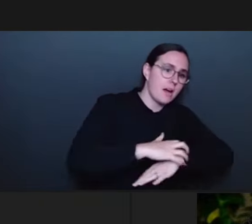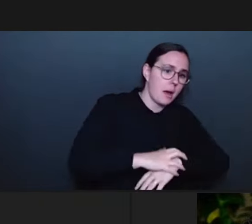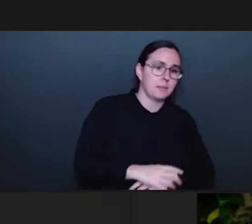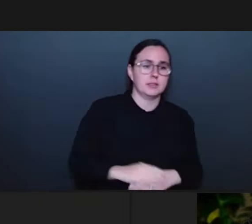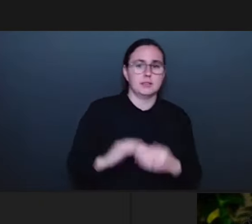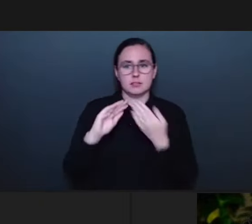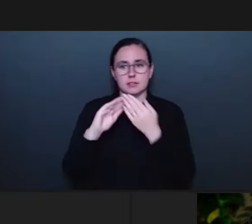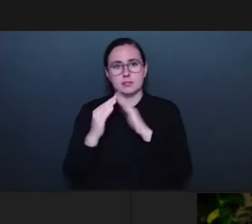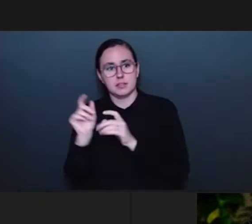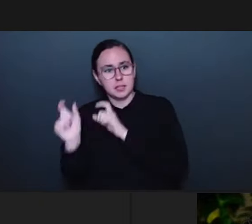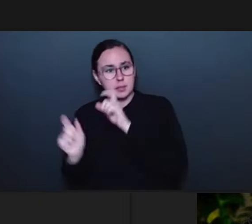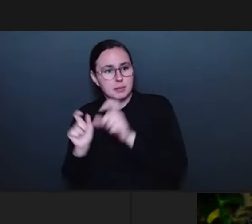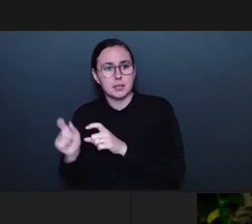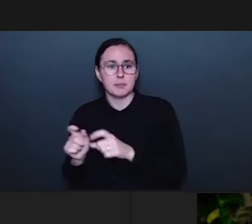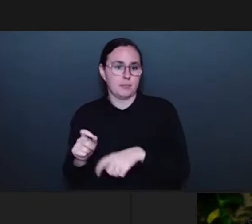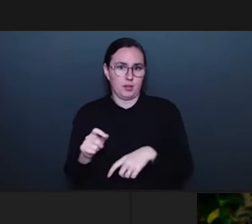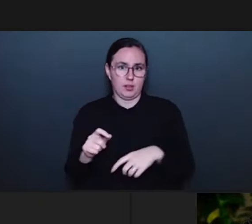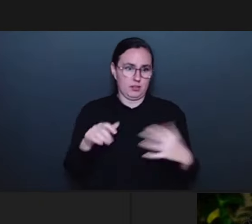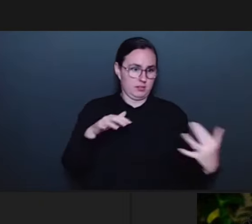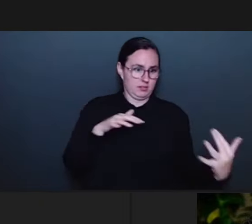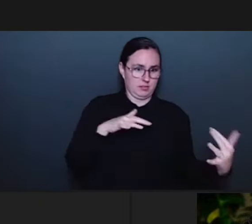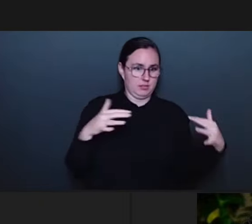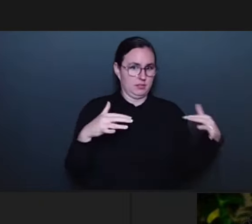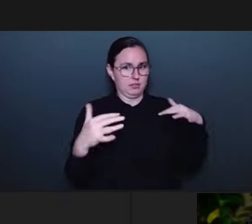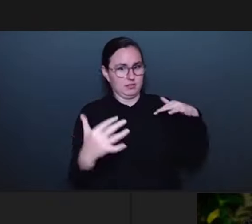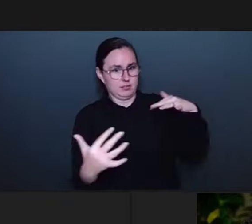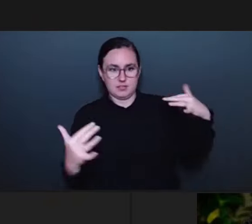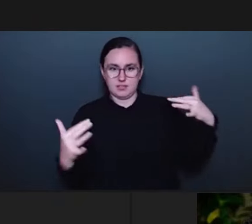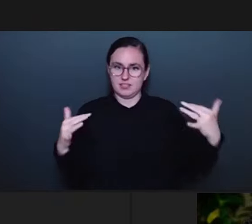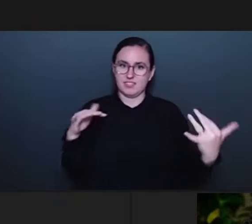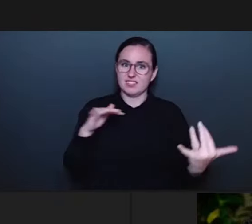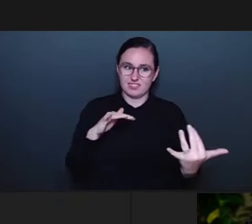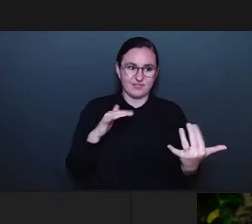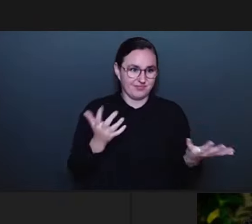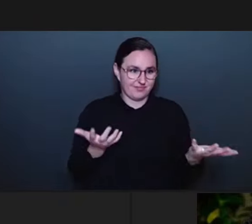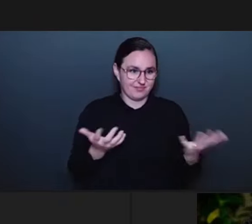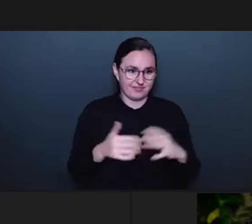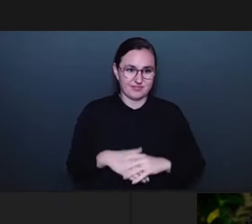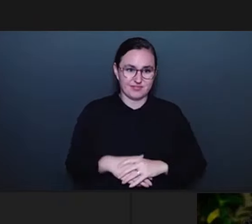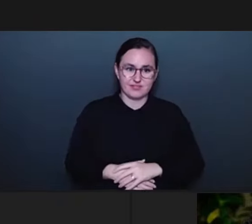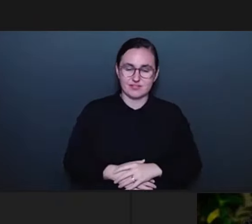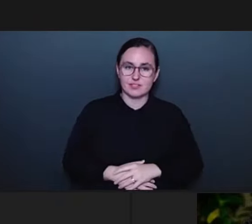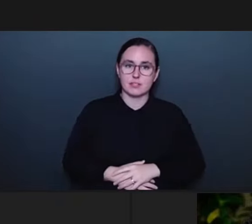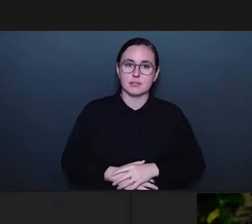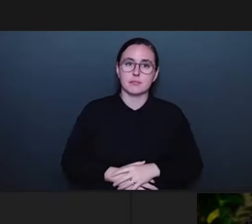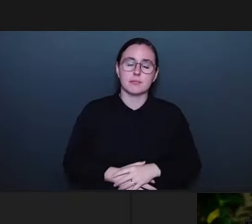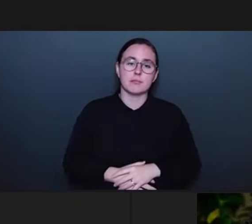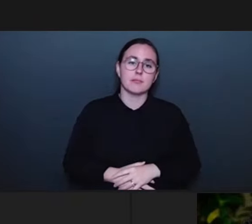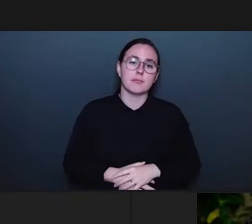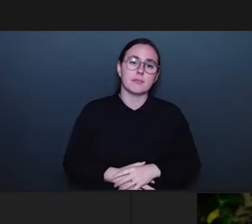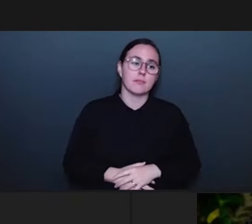to deal with a water shortage, to deal with flooding, to deal with any of the